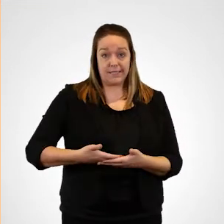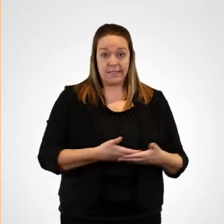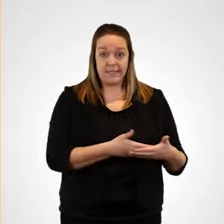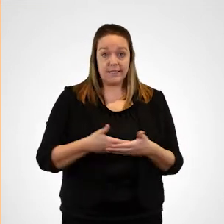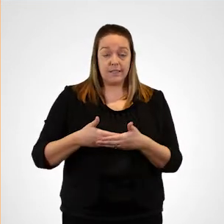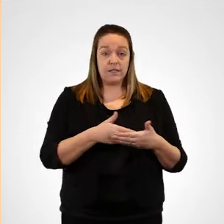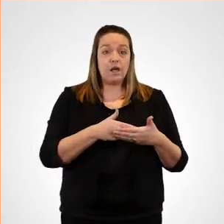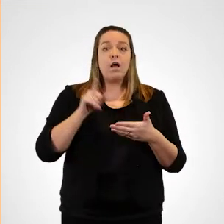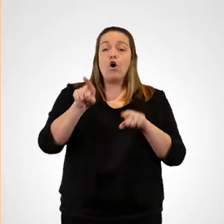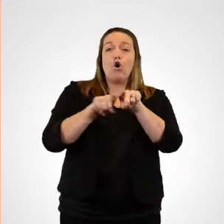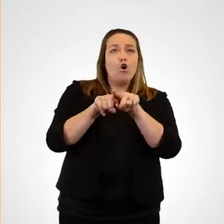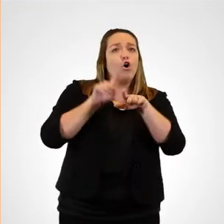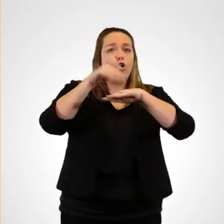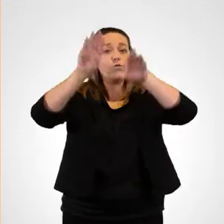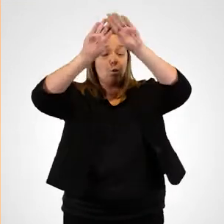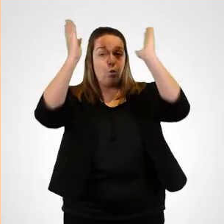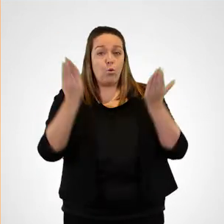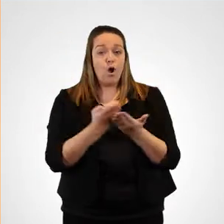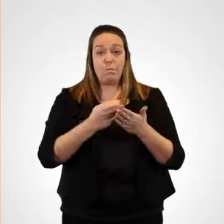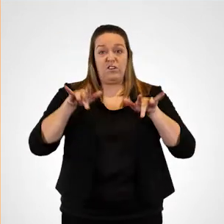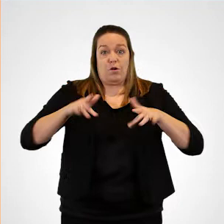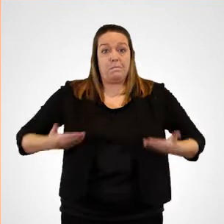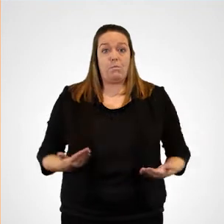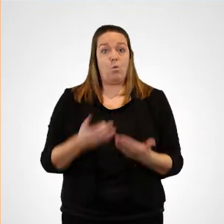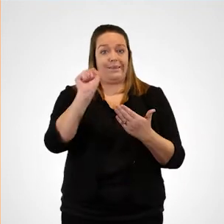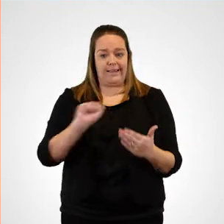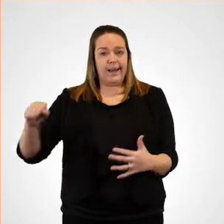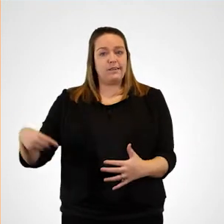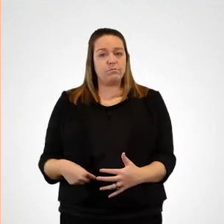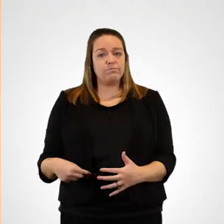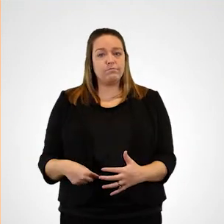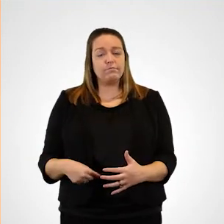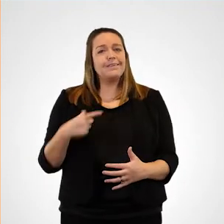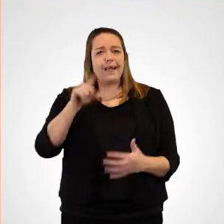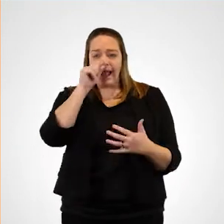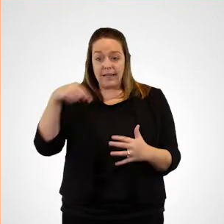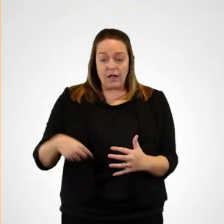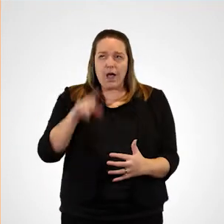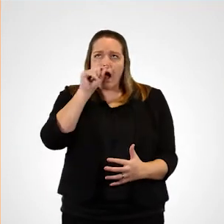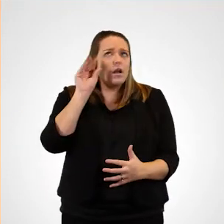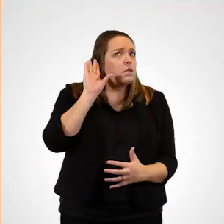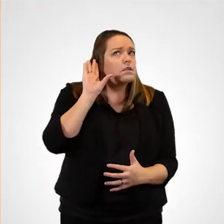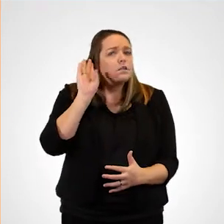they're learning a lot about the world before they're born because they can actually hear pretty well